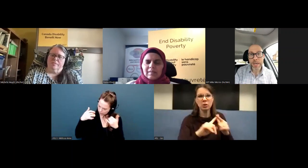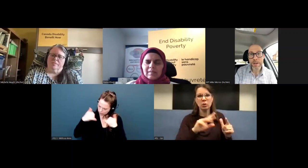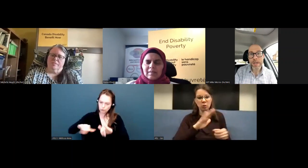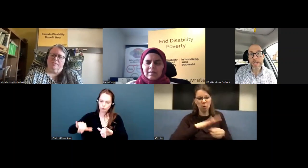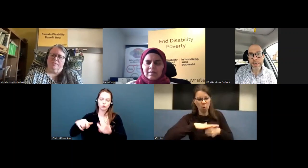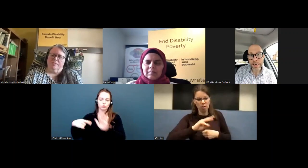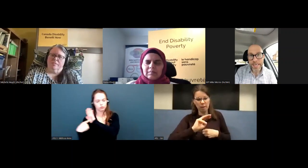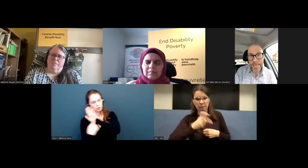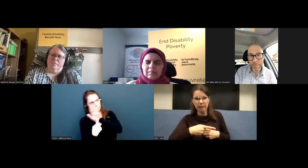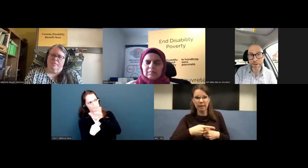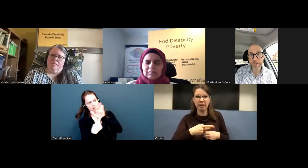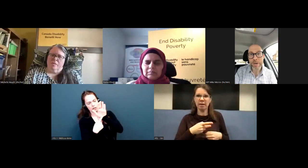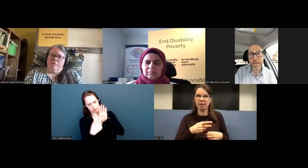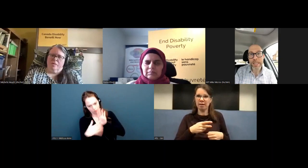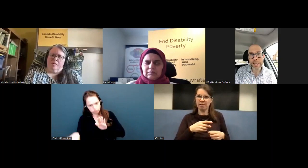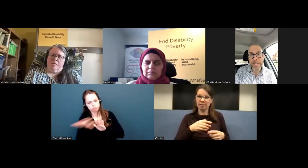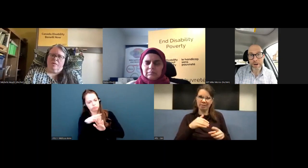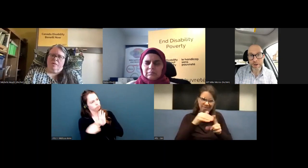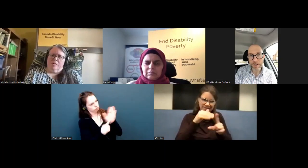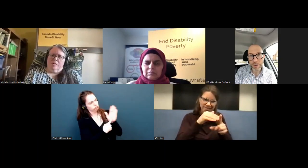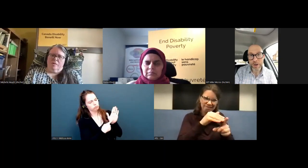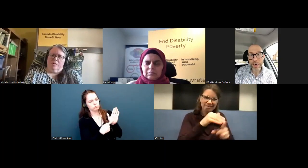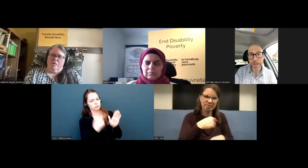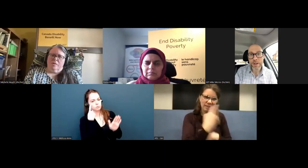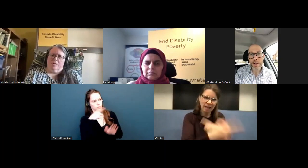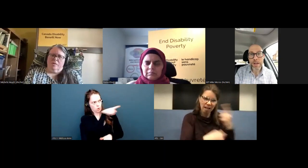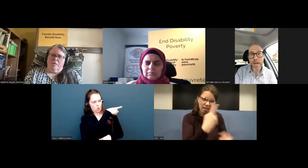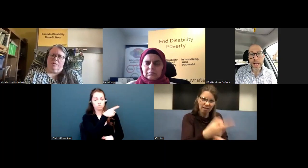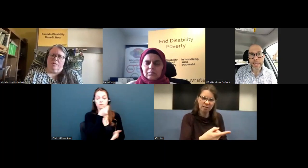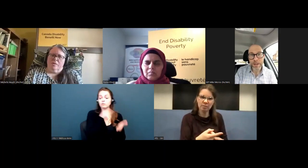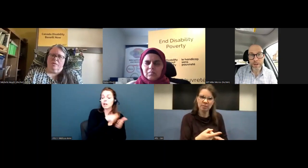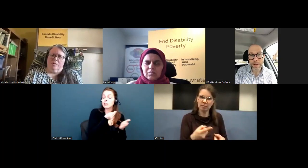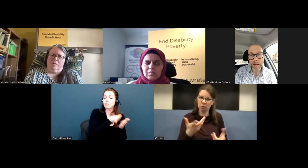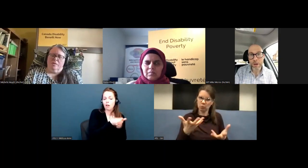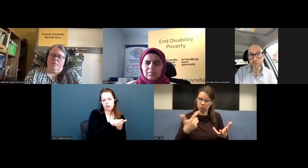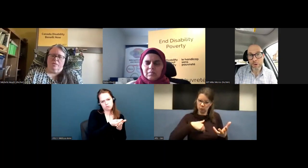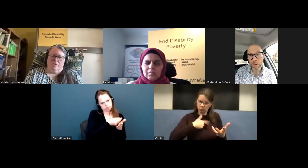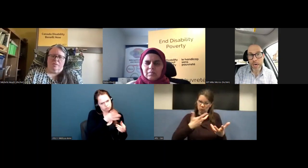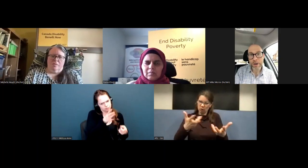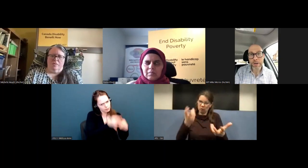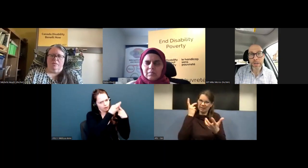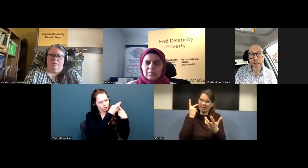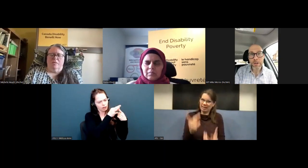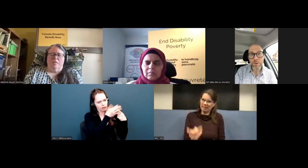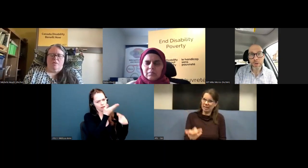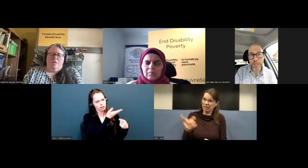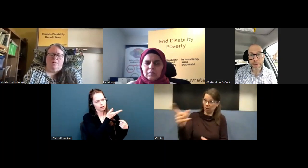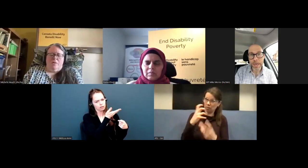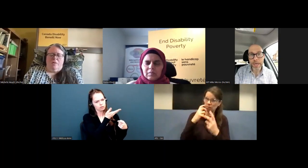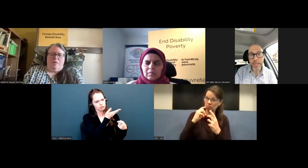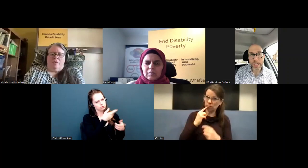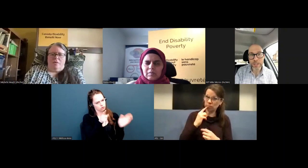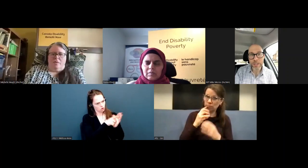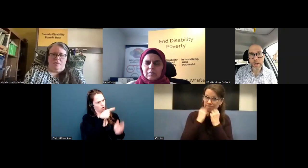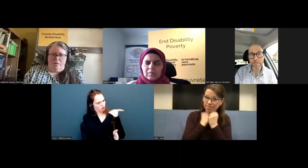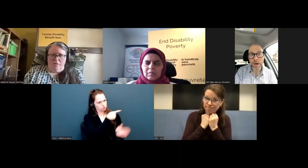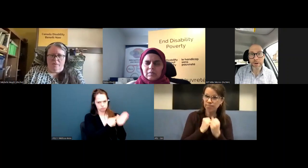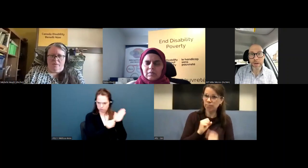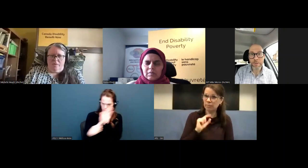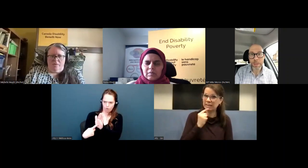TO DEMONSTRATE THAT THEY ARE SERIOUS AT THE SCALE REQUIRED TO ELIMINATE POVERTY FOR PEOPLE